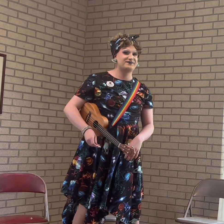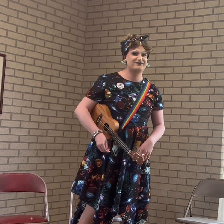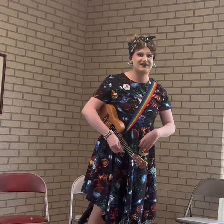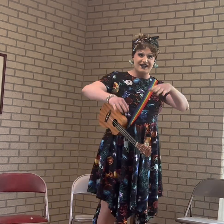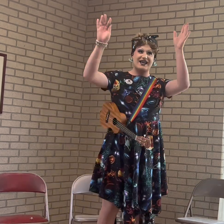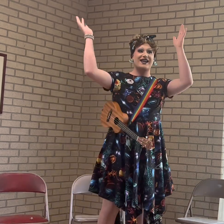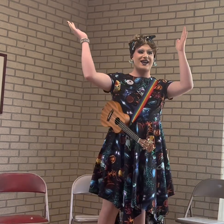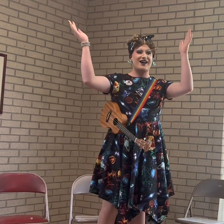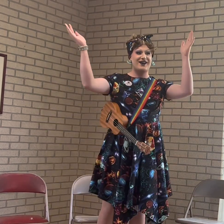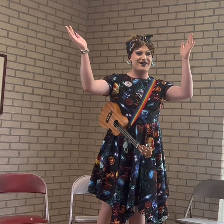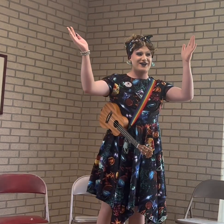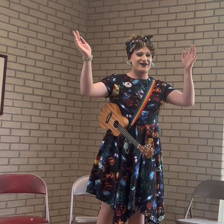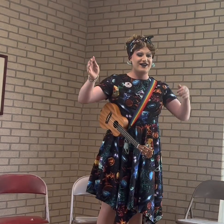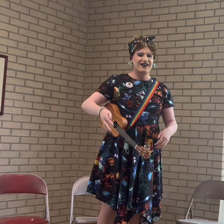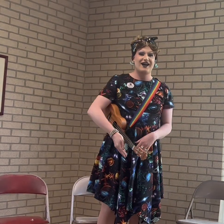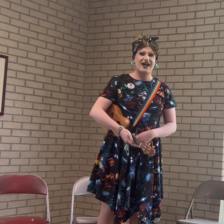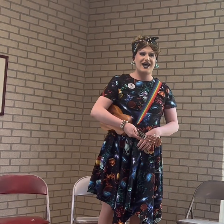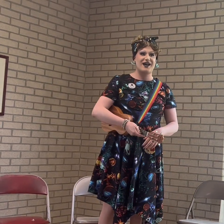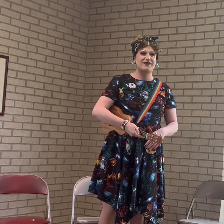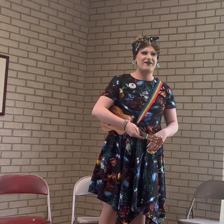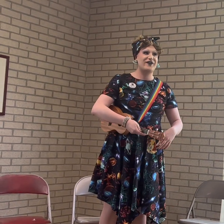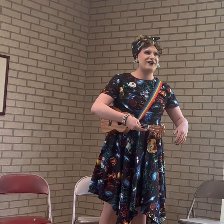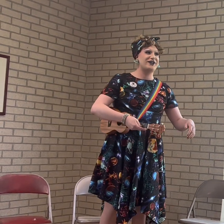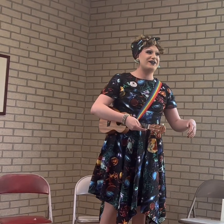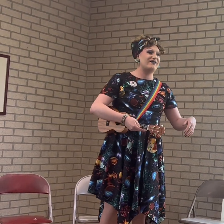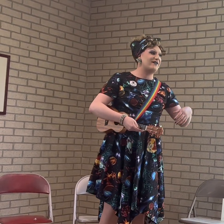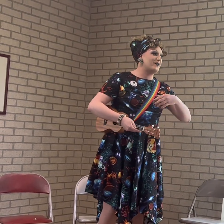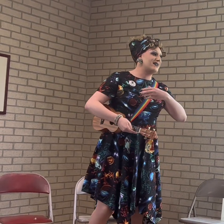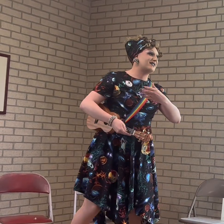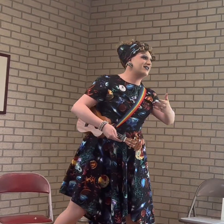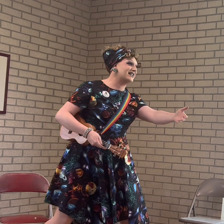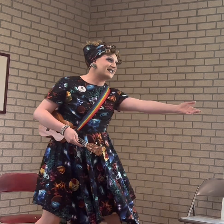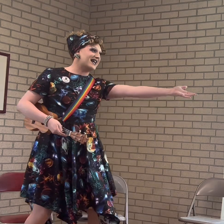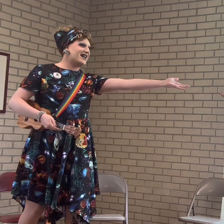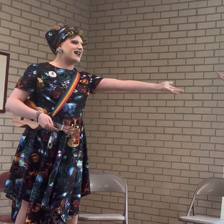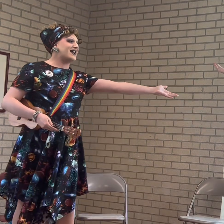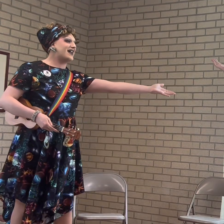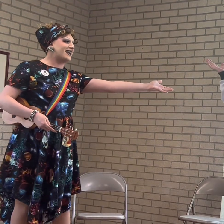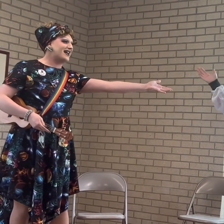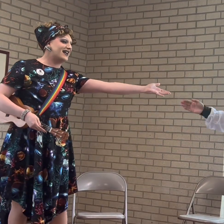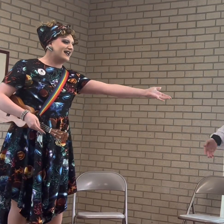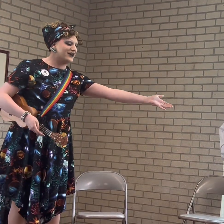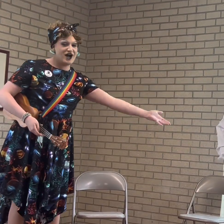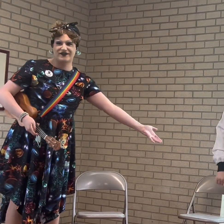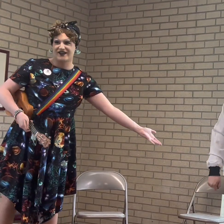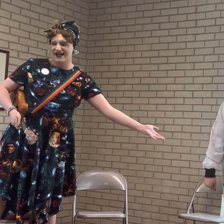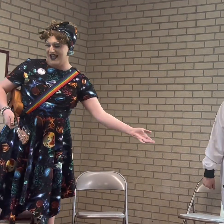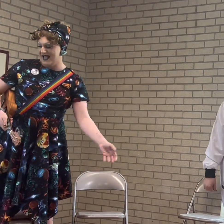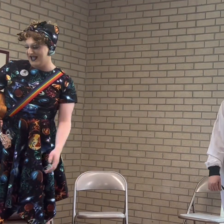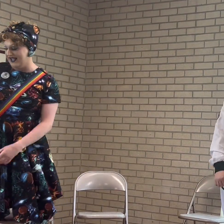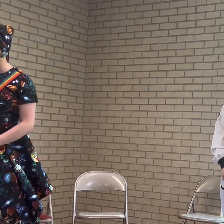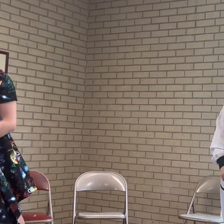Whoo! Thank you! Miss Cali: And without further ado, give it up for Mr Dixon!